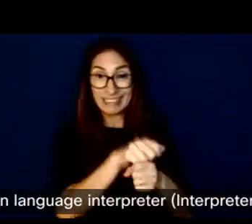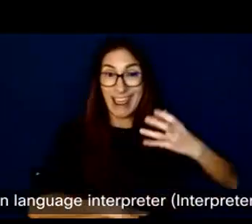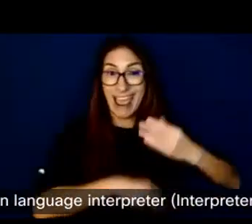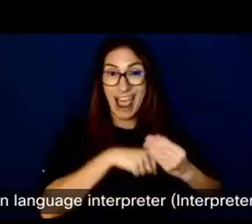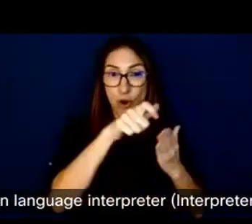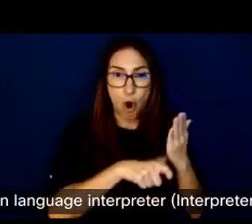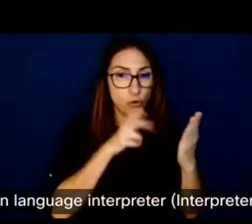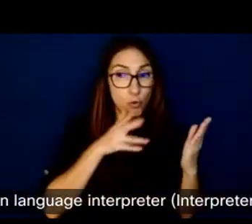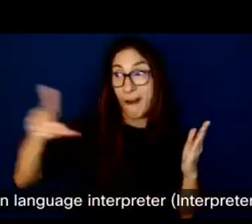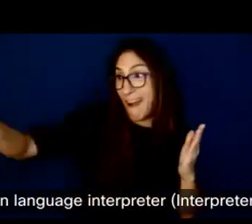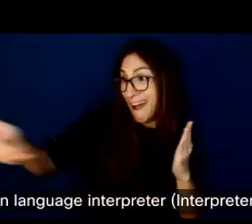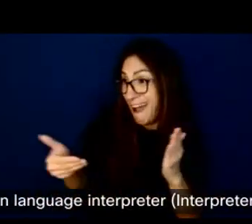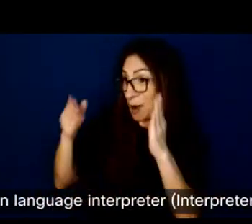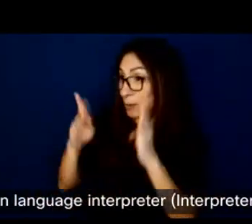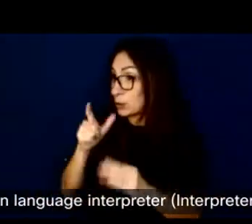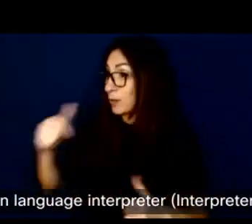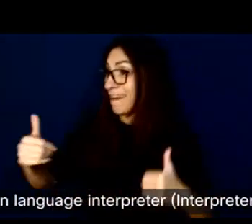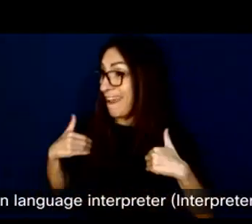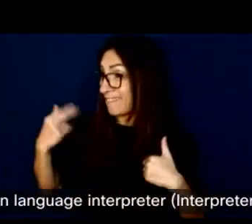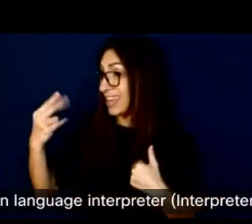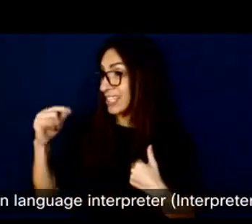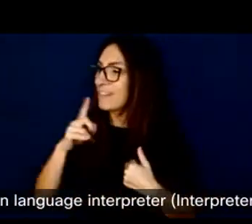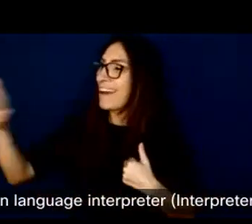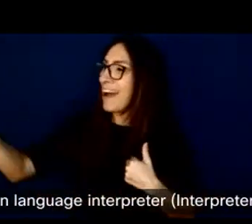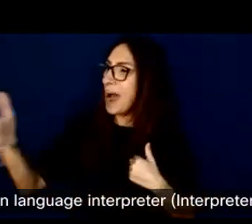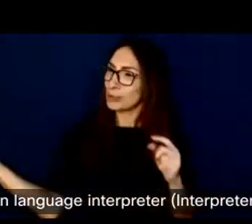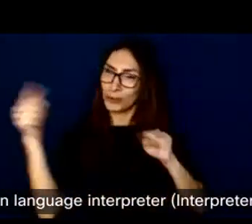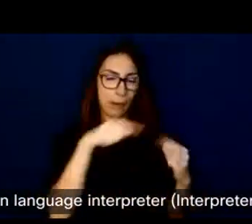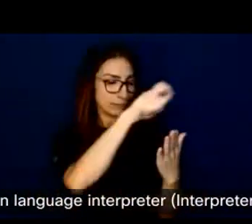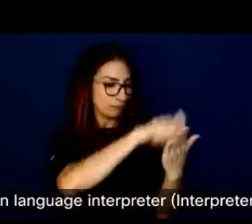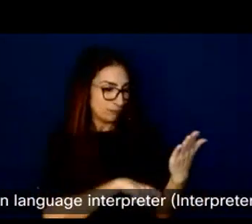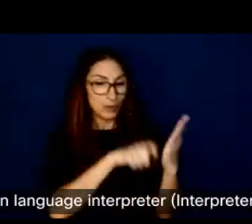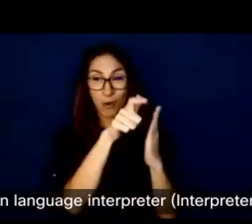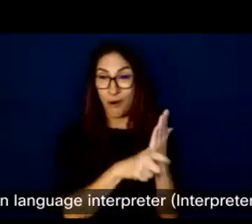person living with HIV to write that article. Because all of